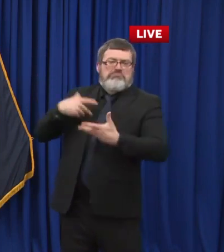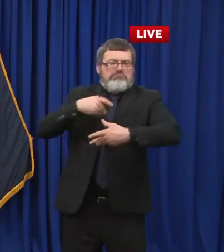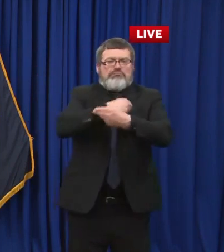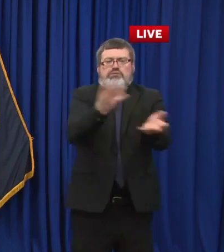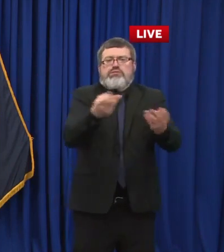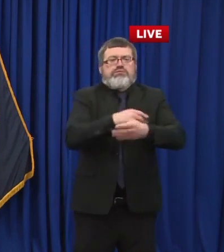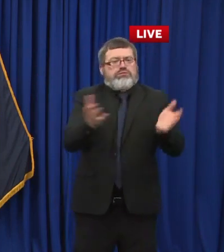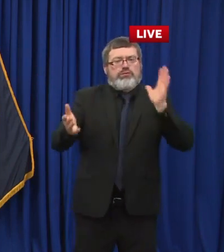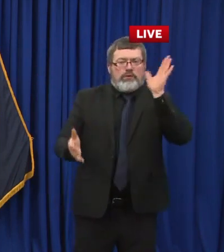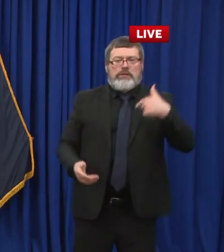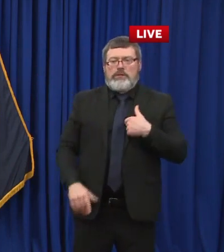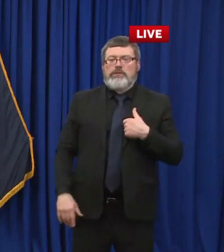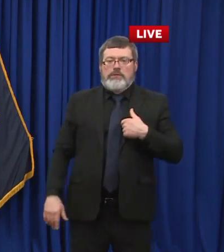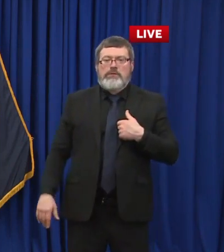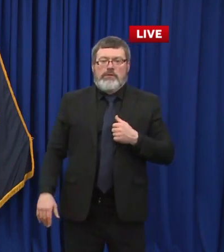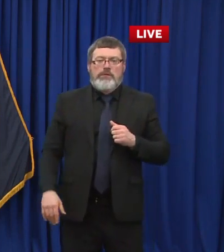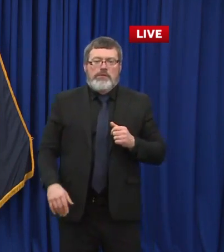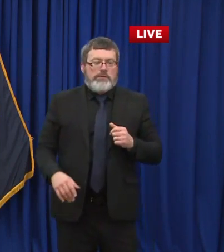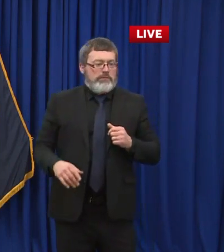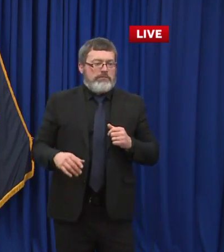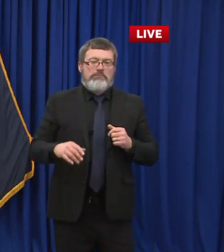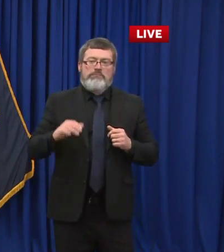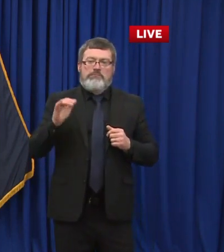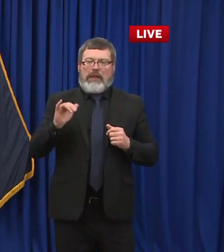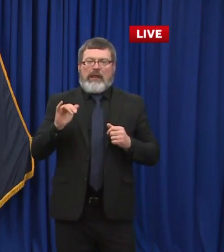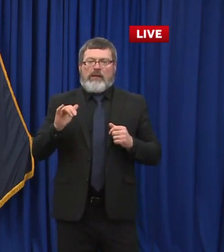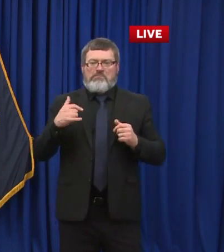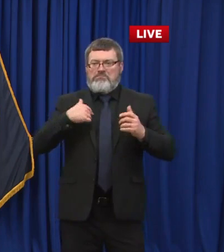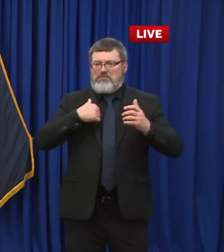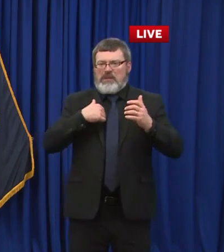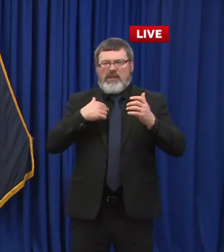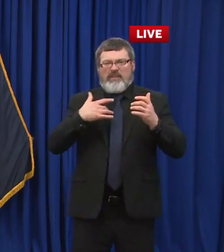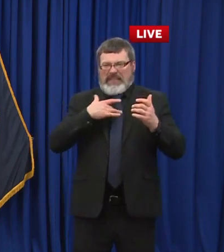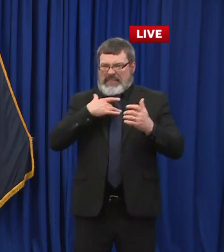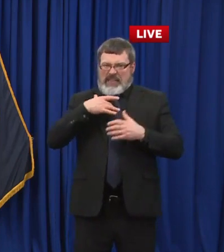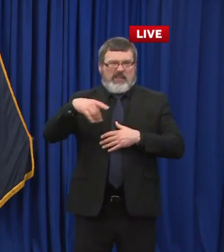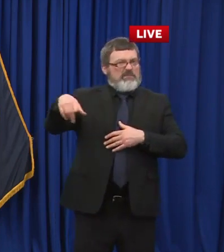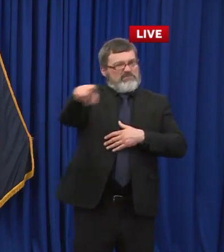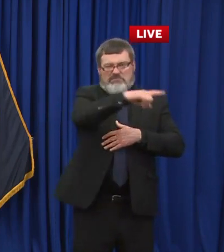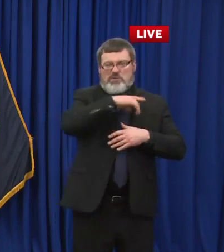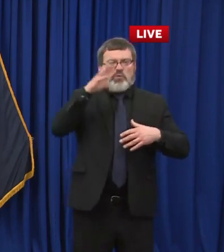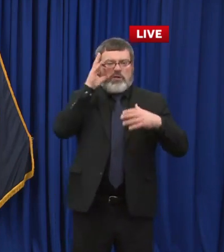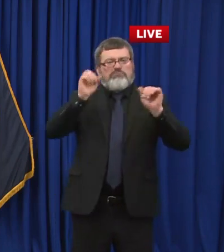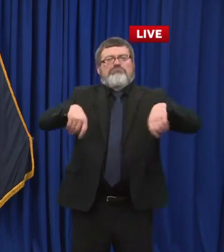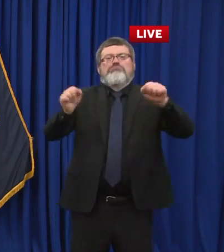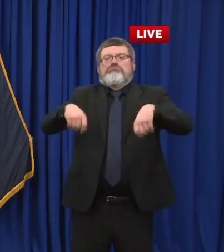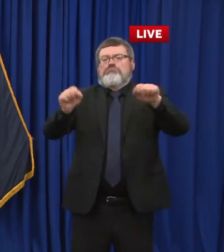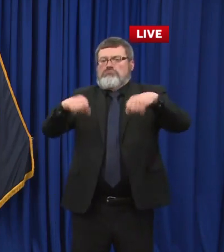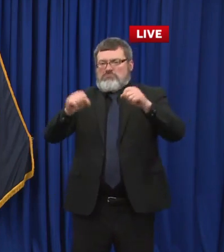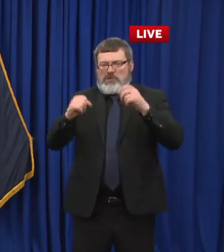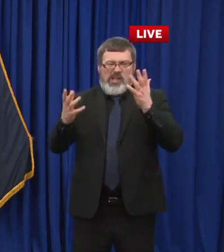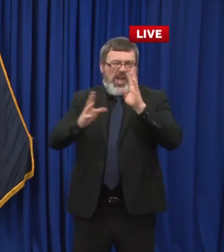EVERYONE KNOWS THE VACCINE IS OUR BEST CHANCE TO GET THROUGH THIS AS INDIVIDUALS AND AS A COMMUNITY.